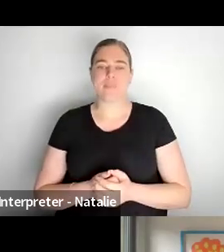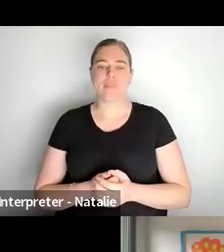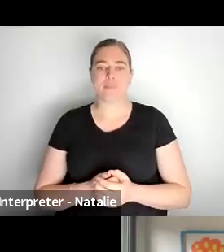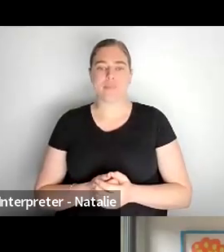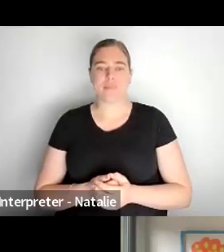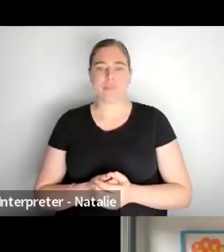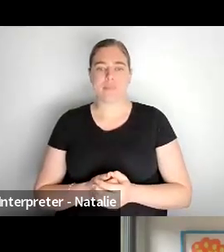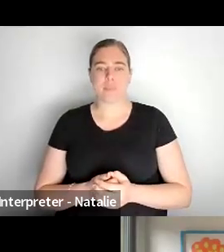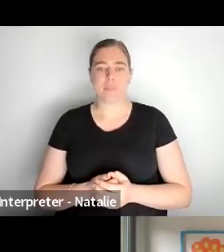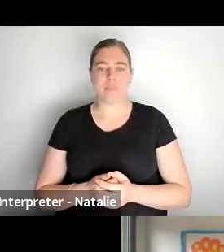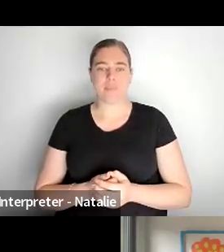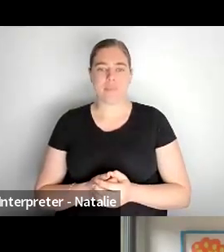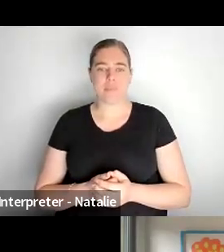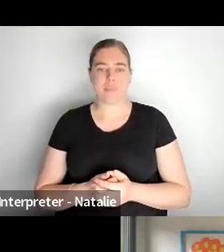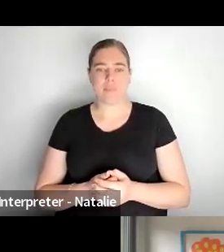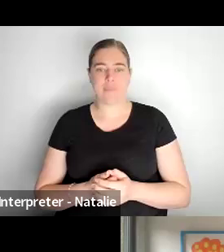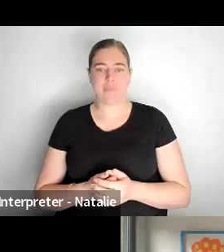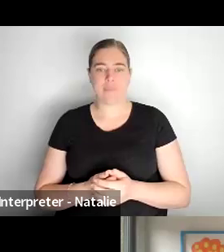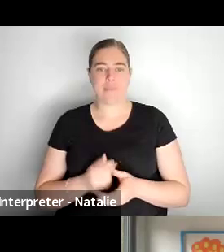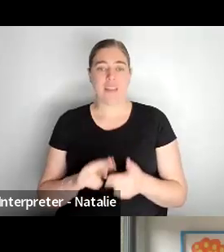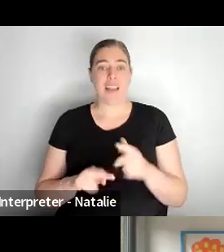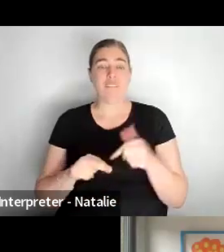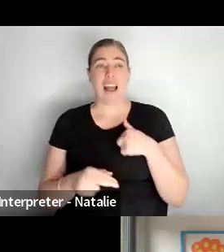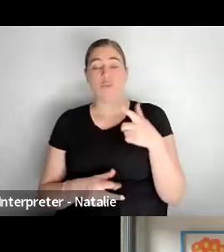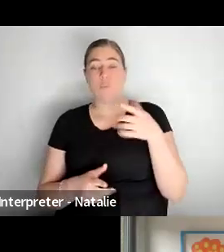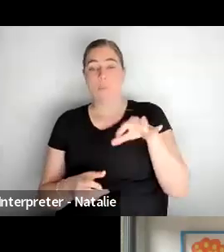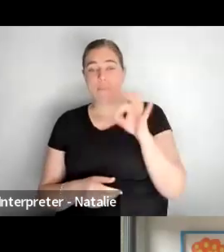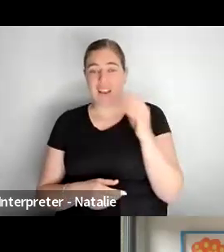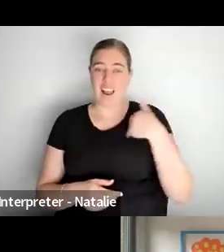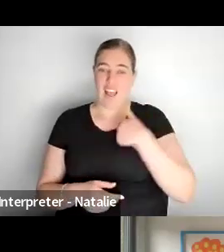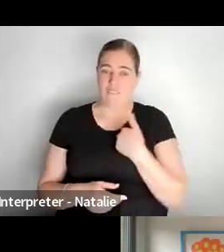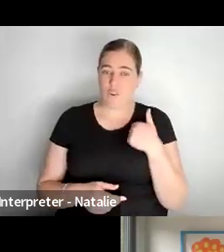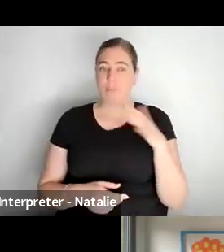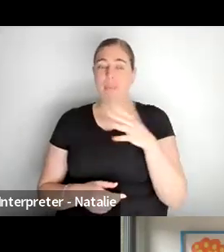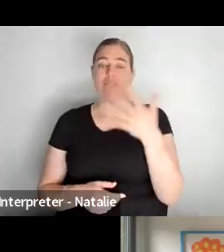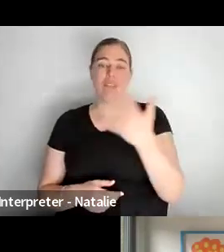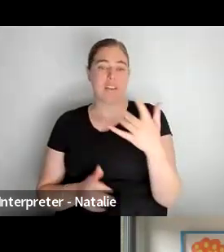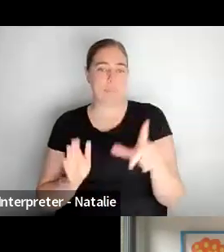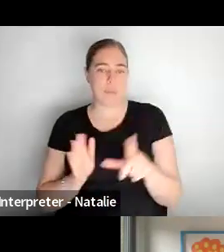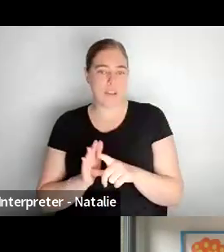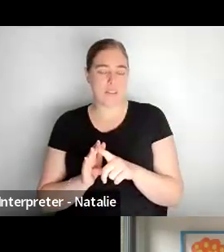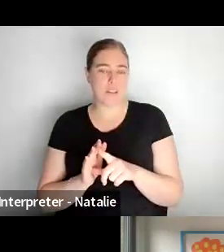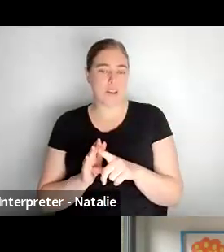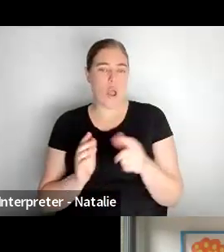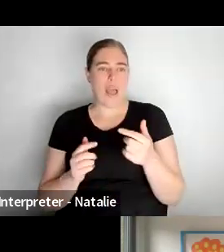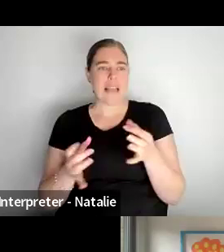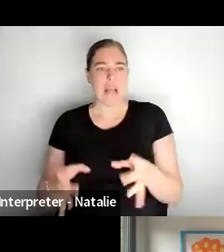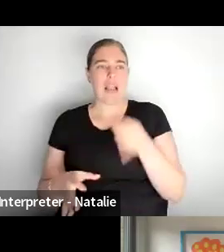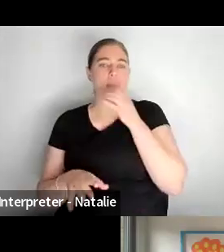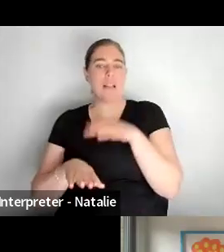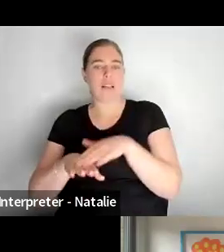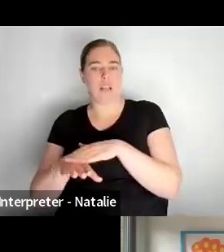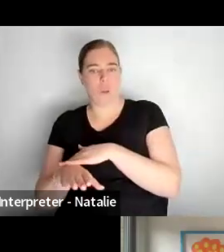were to put on average, it would probably be, for me, 15 minutes. It probably starts a bit slower.